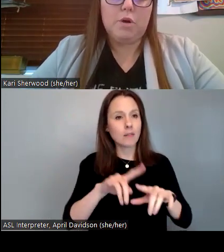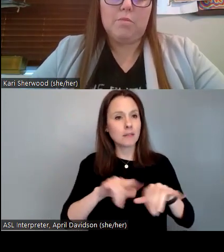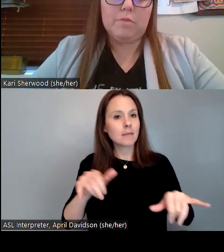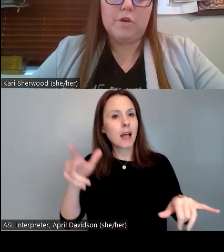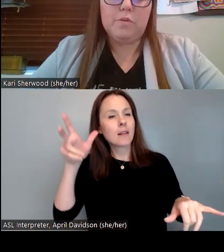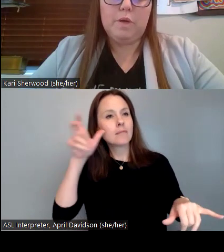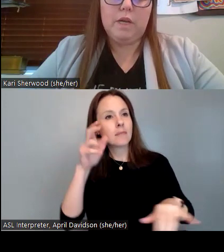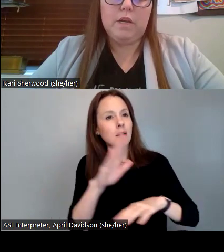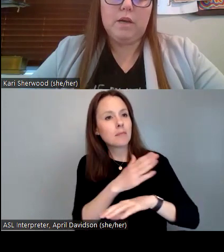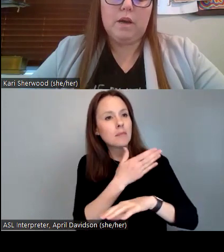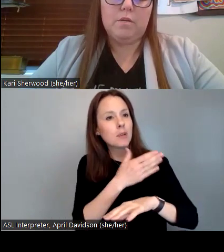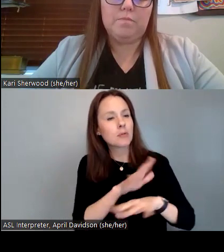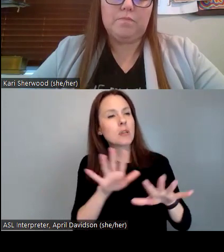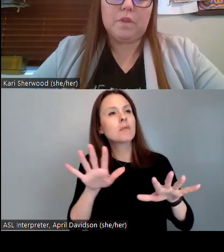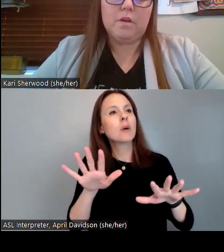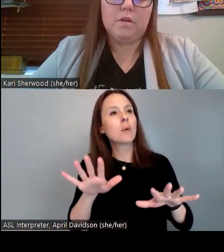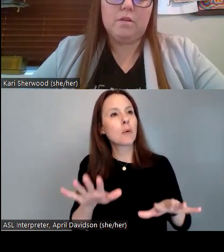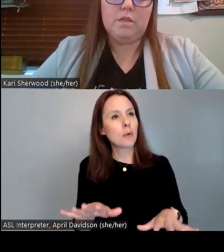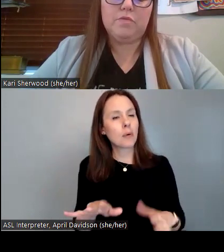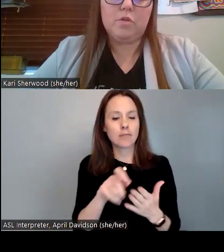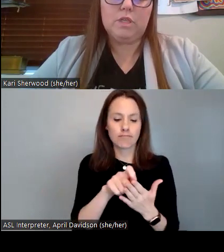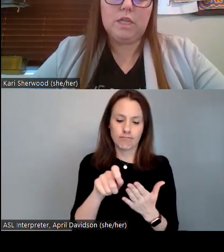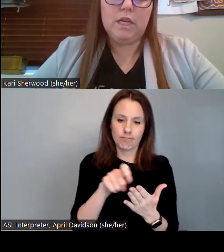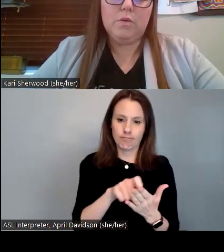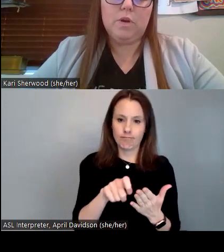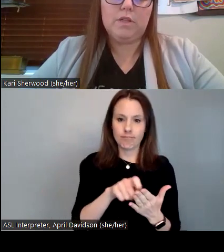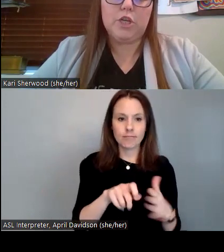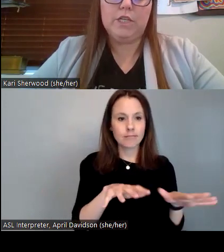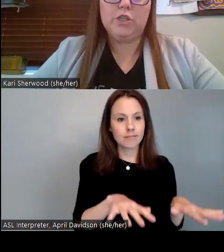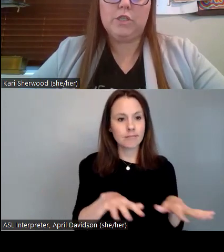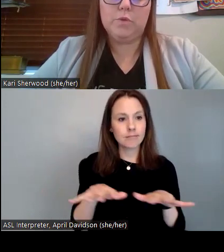Another problem could be difficulty with changes in